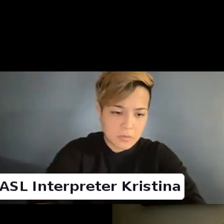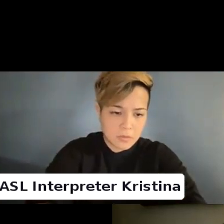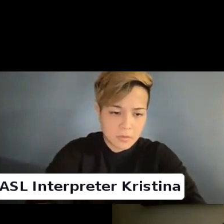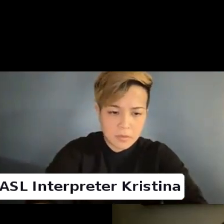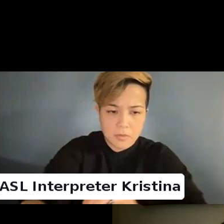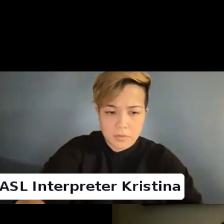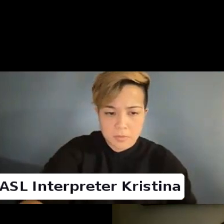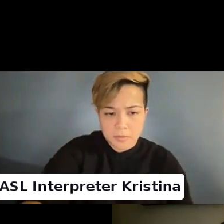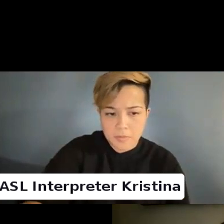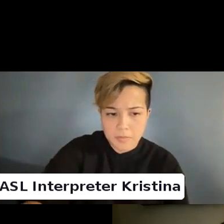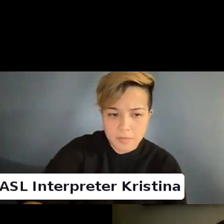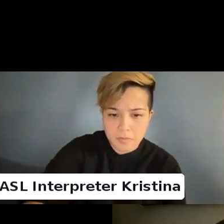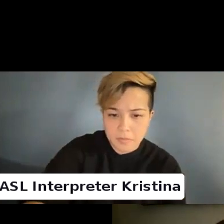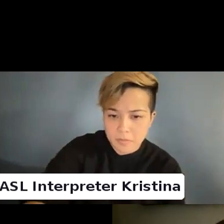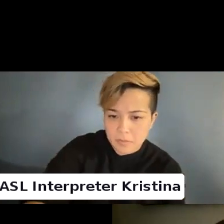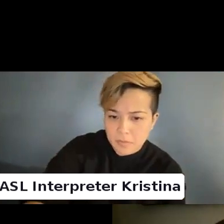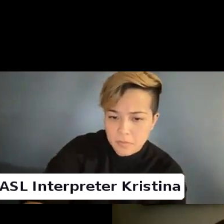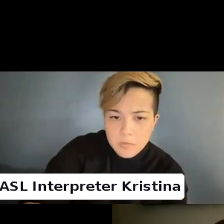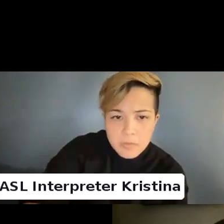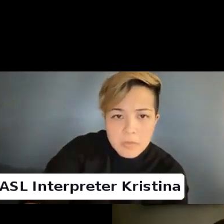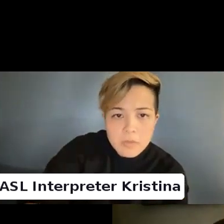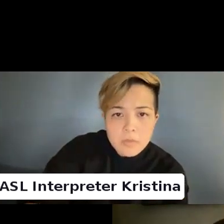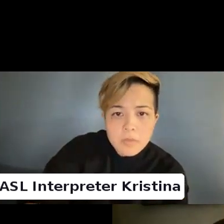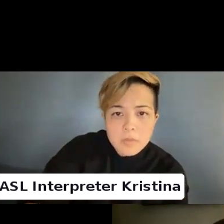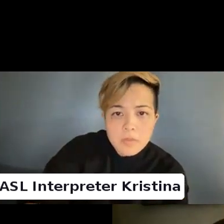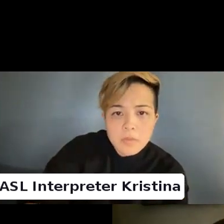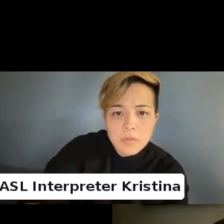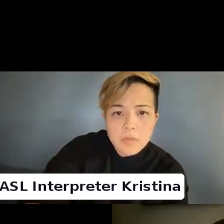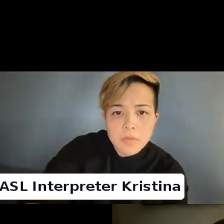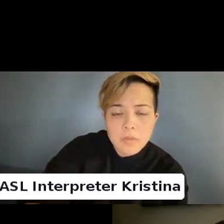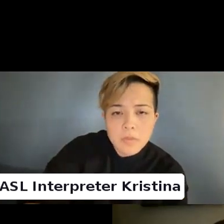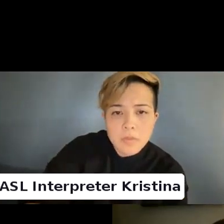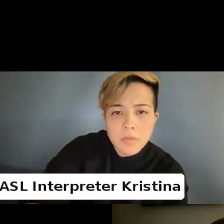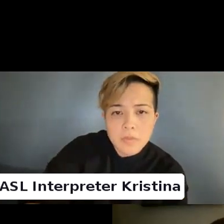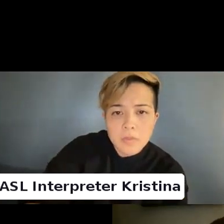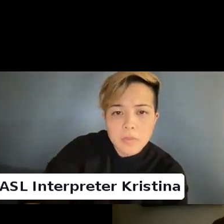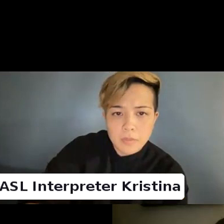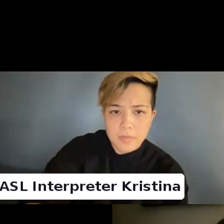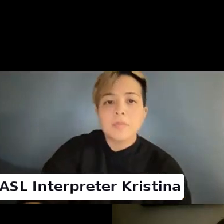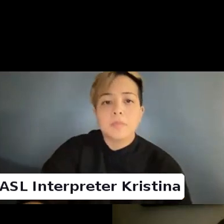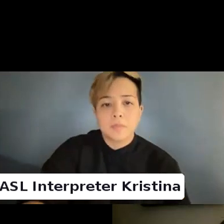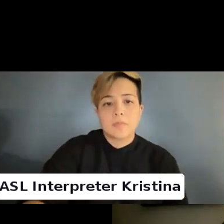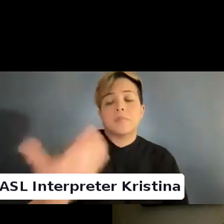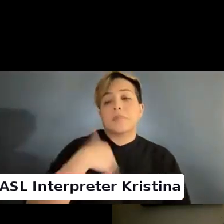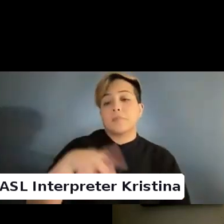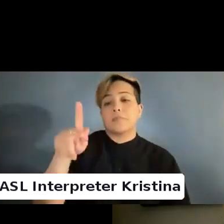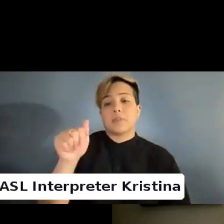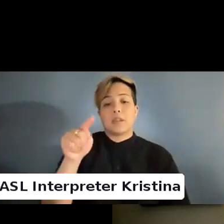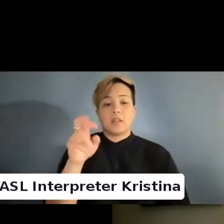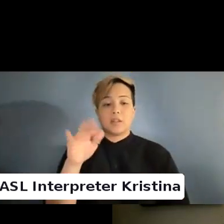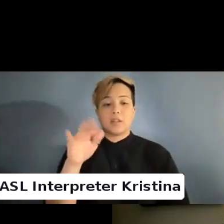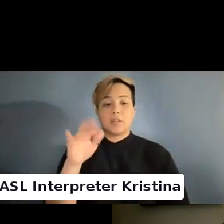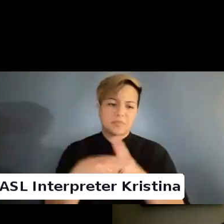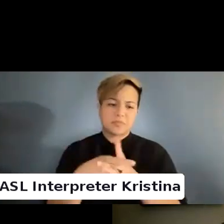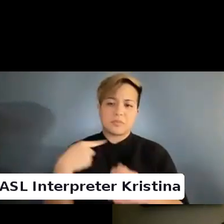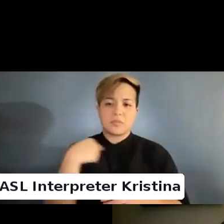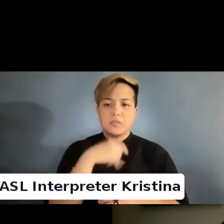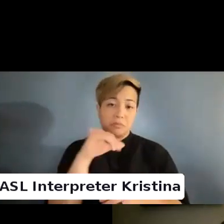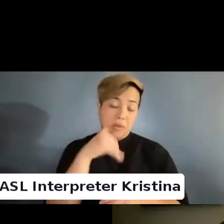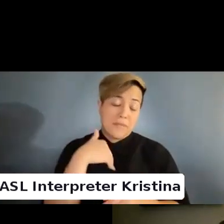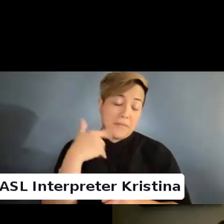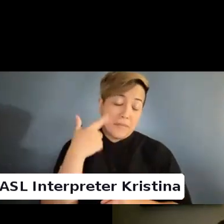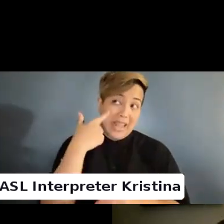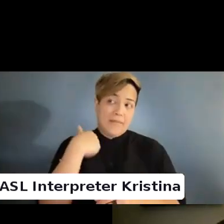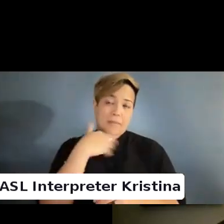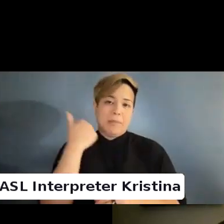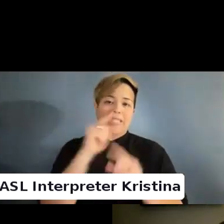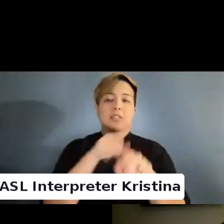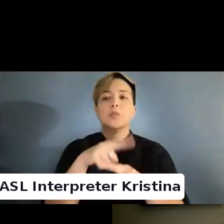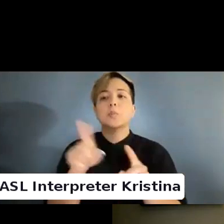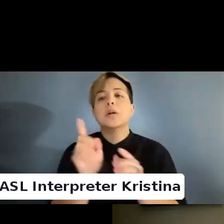I don't think I have the best answer.